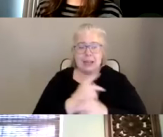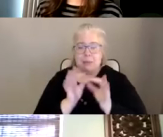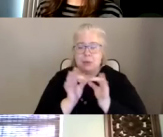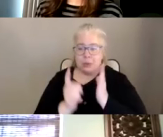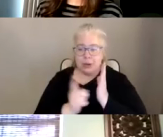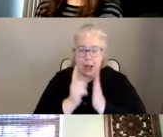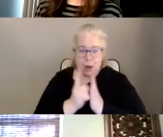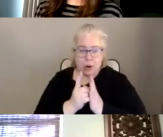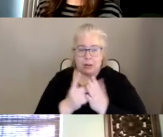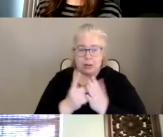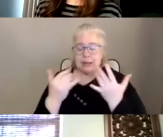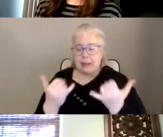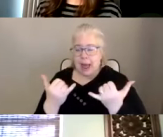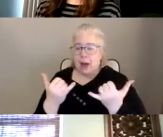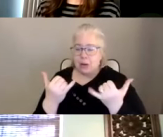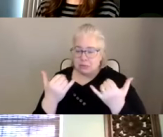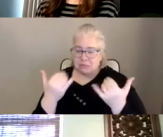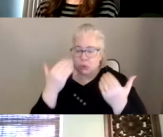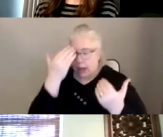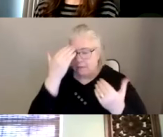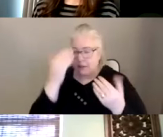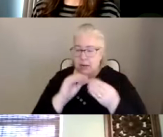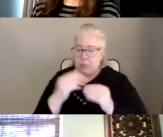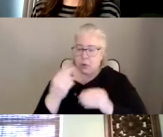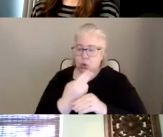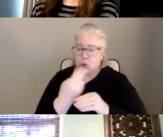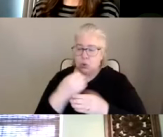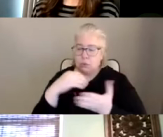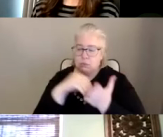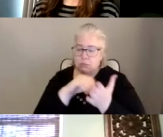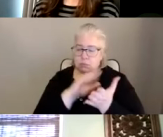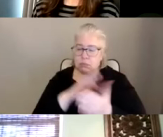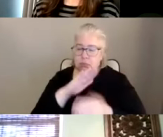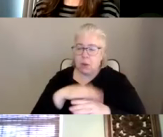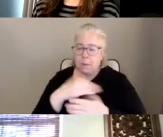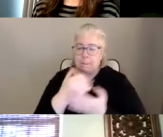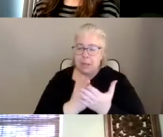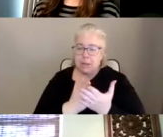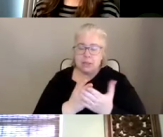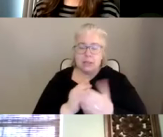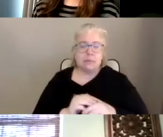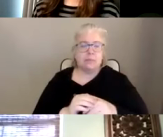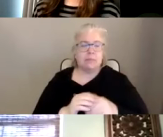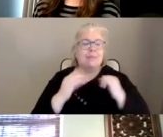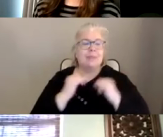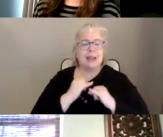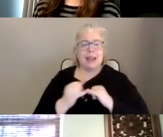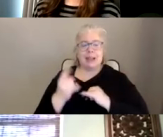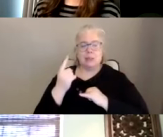And you've got a nice number to budget with. And then the last example that I'll give you